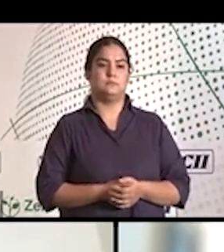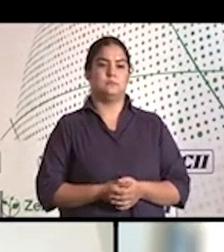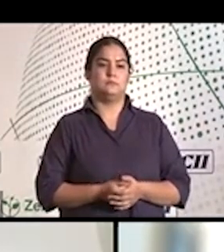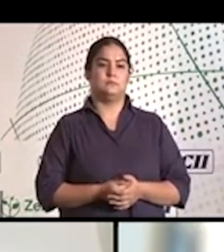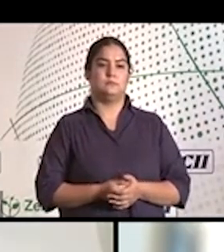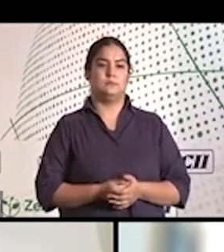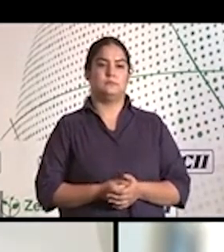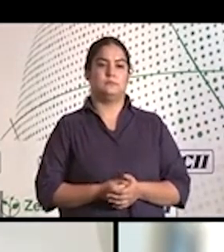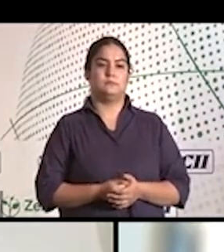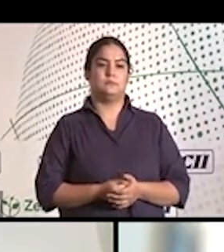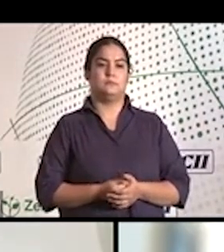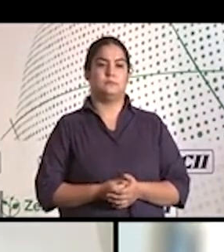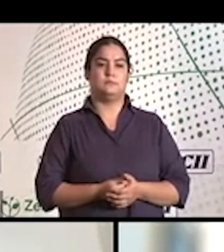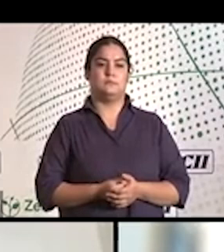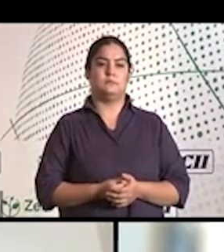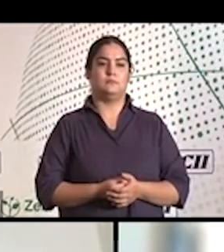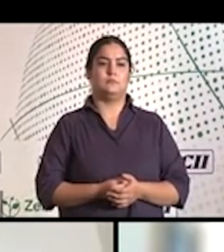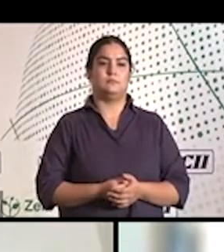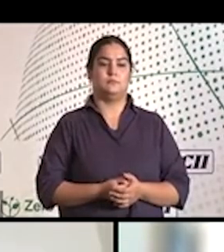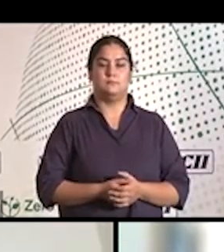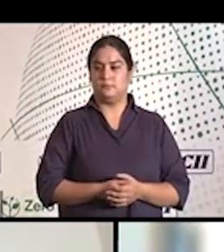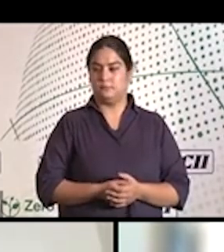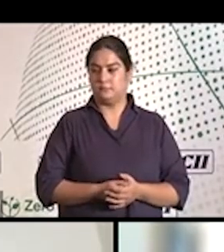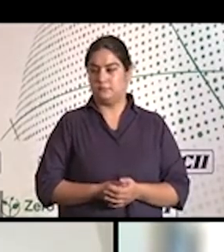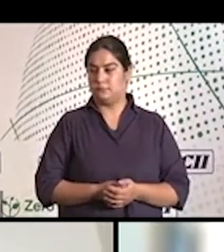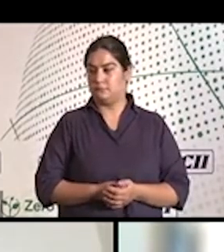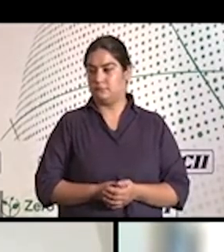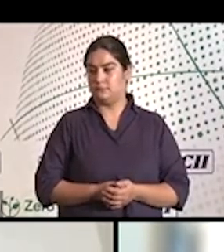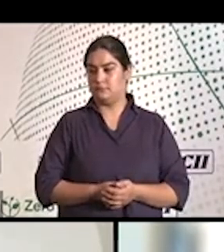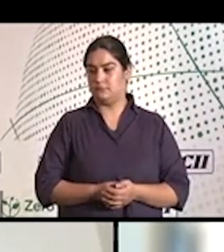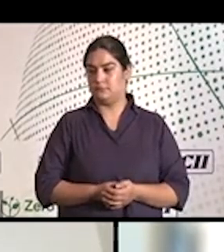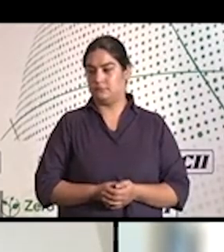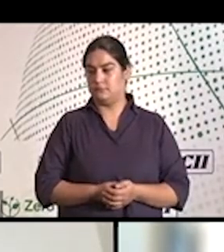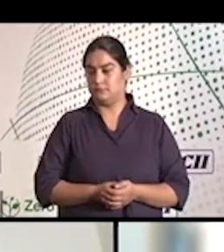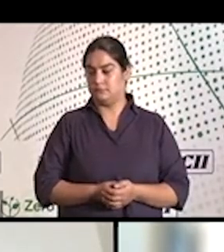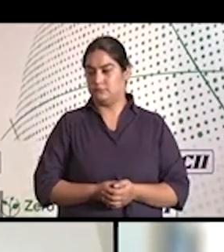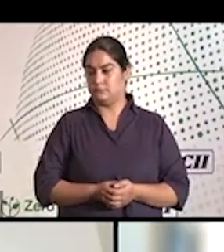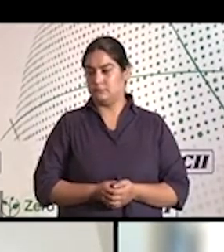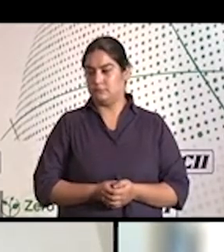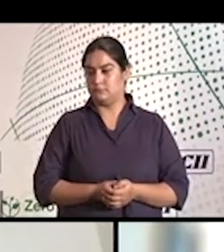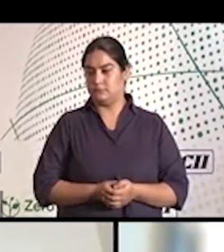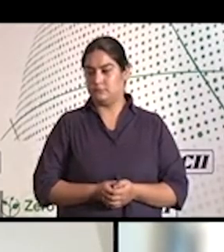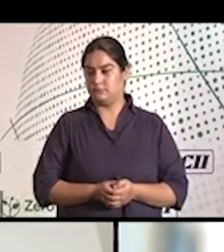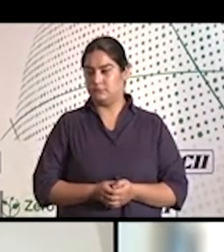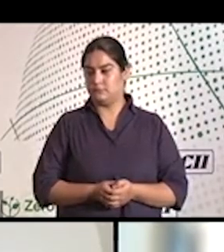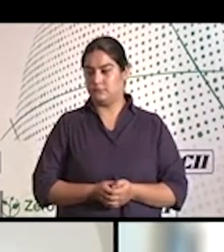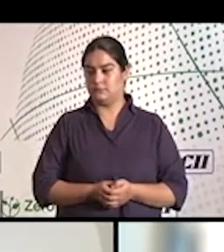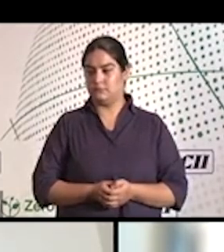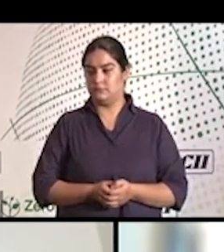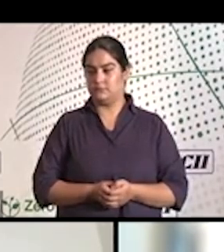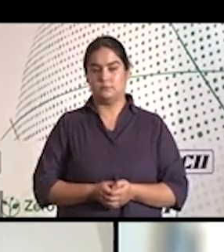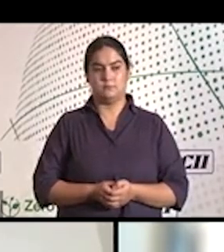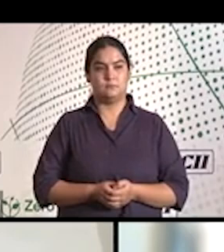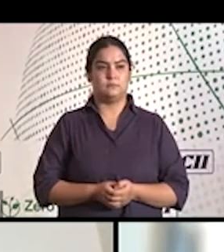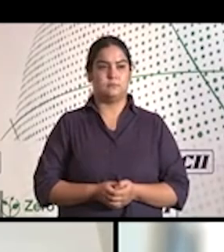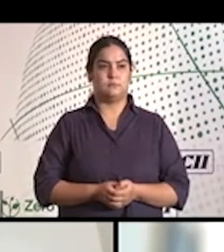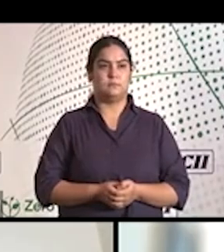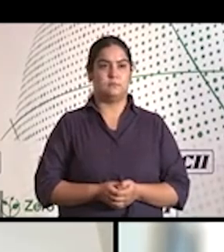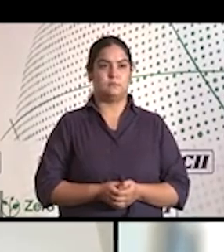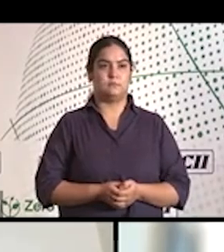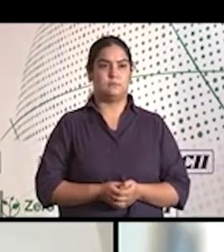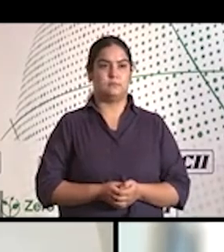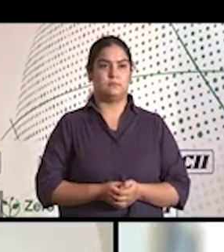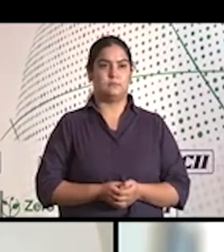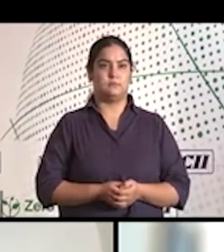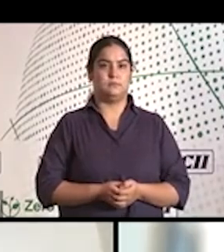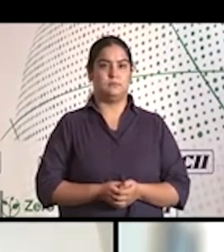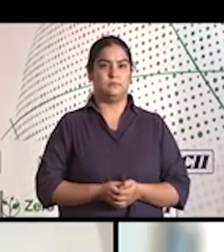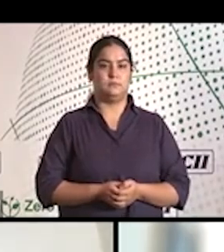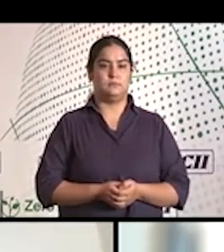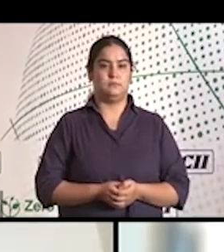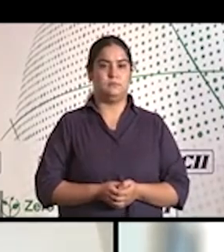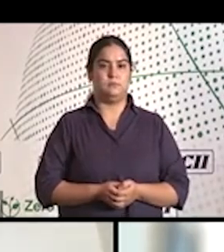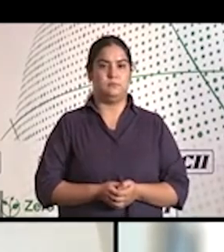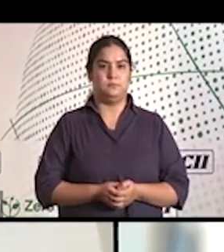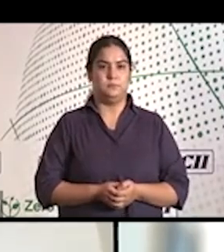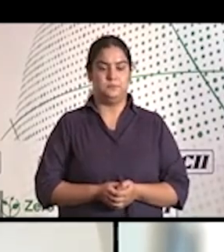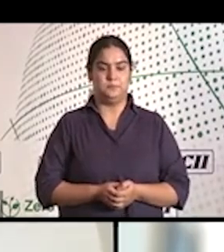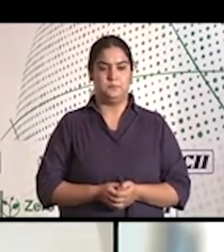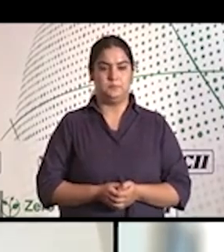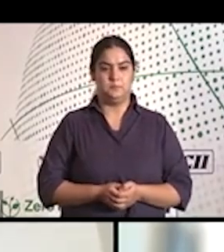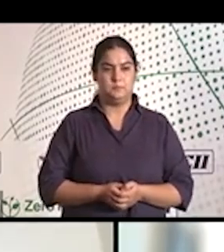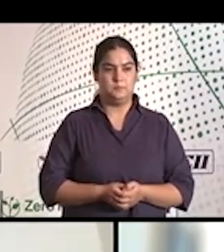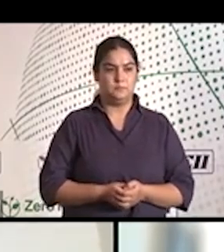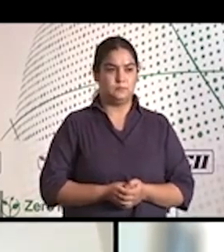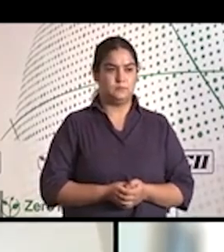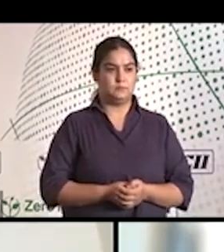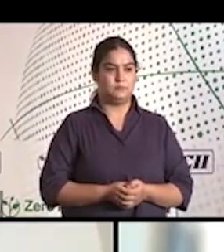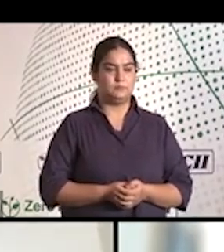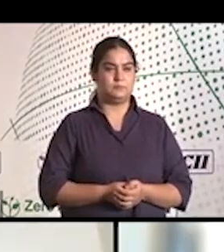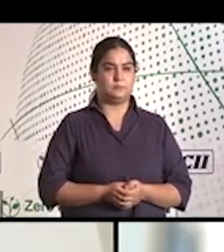to try for a mute.